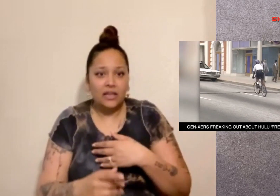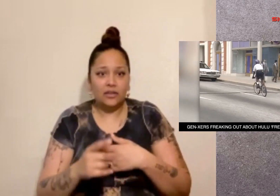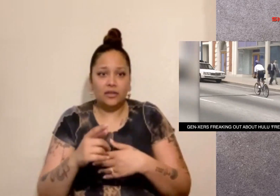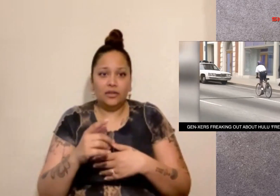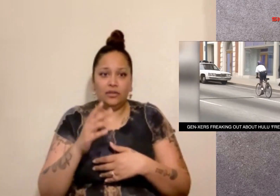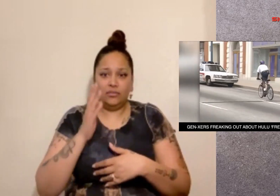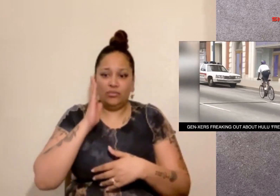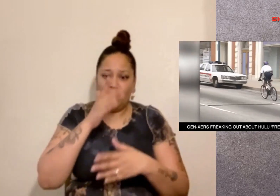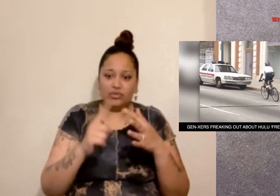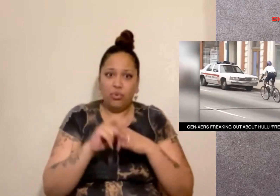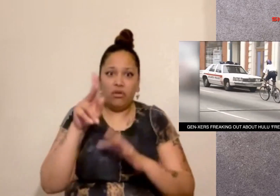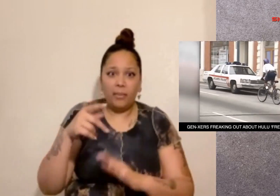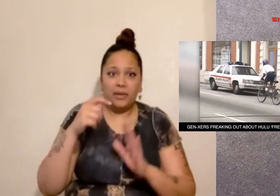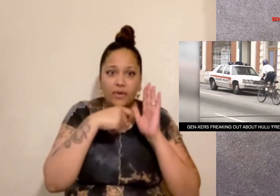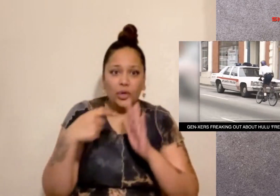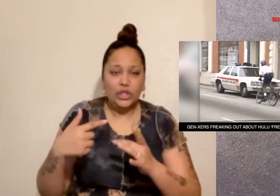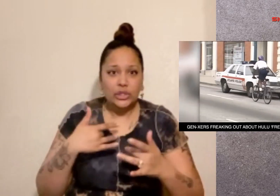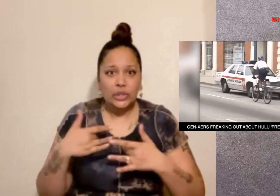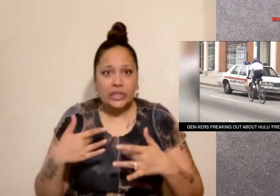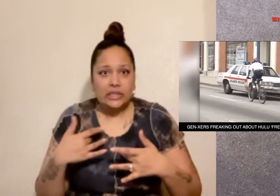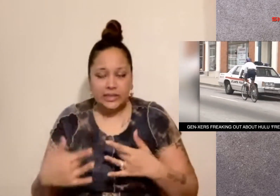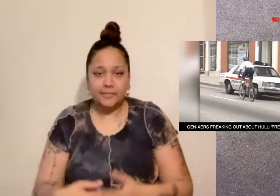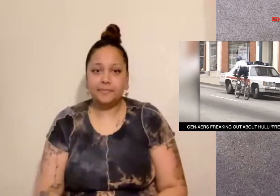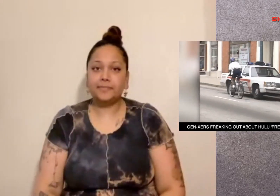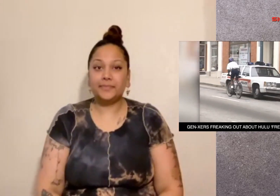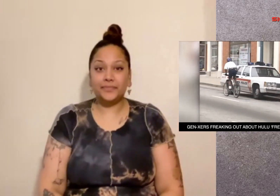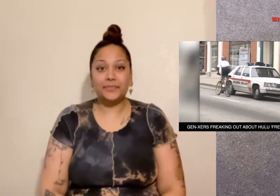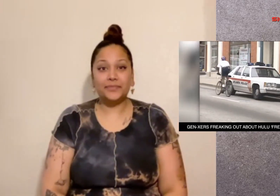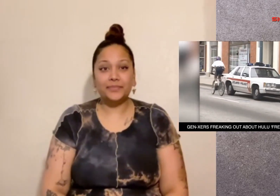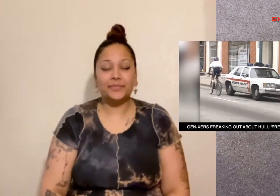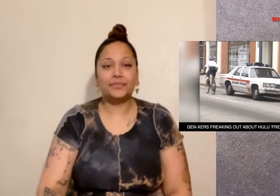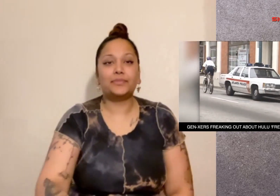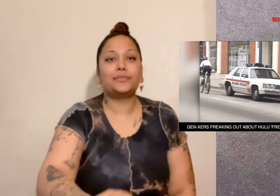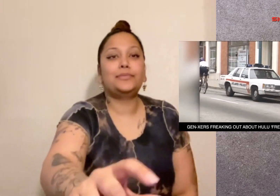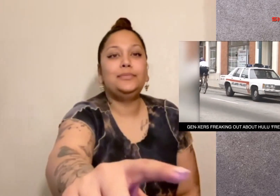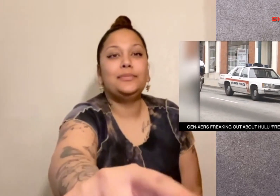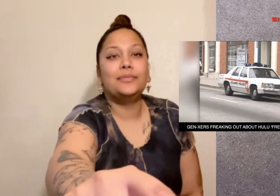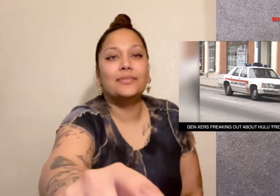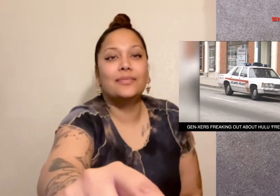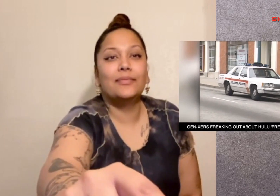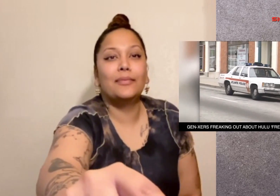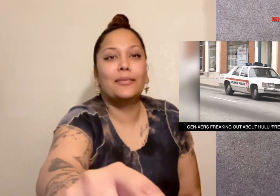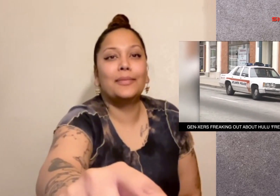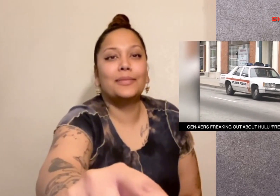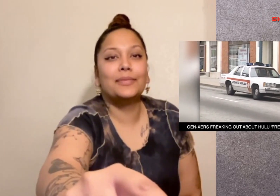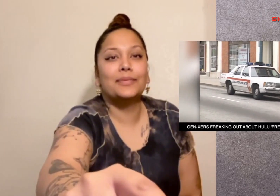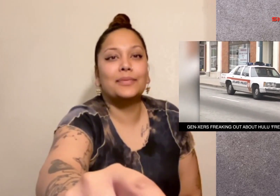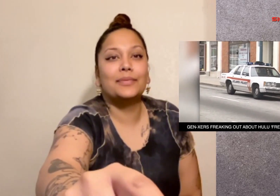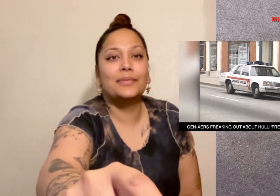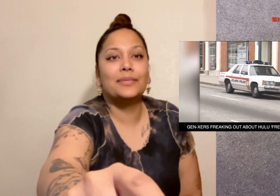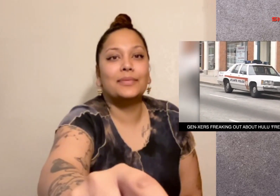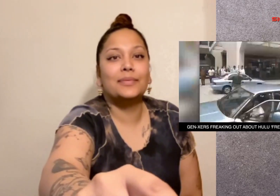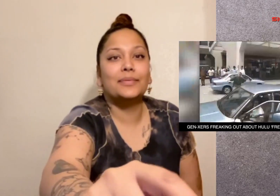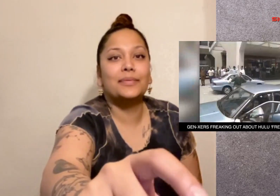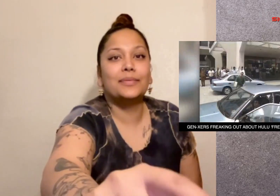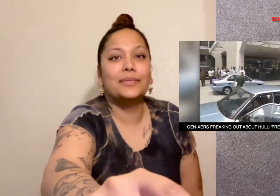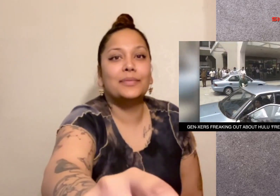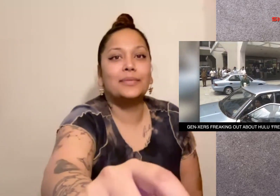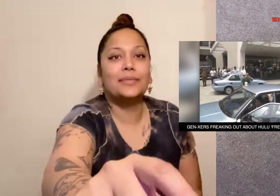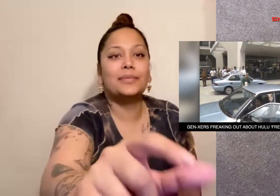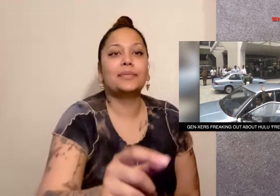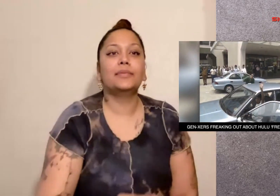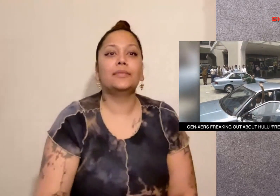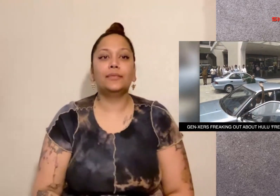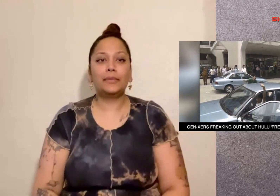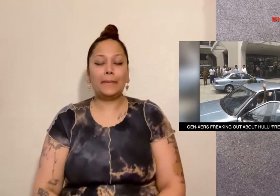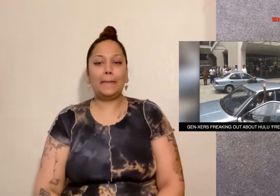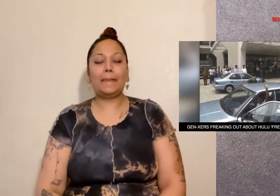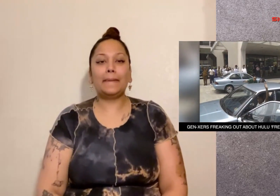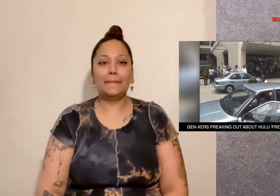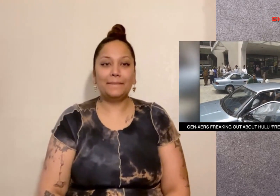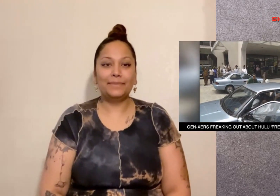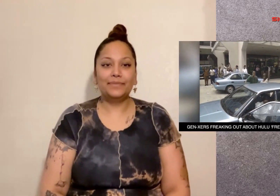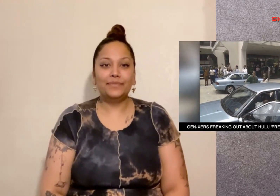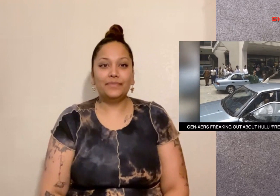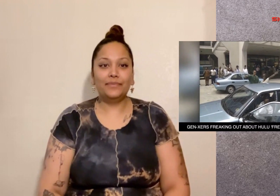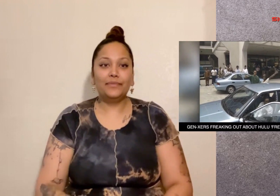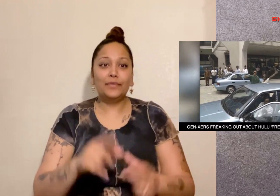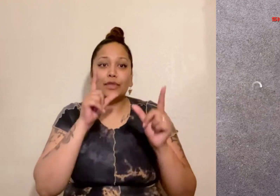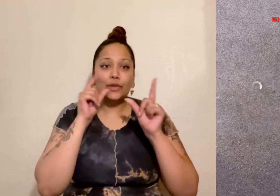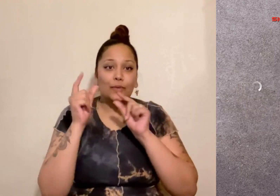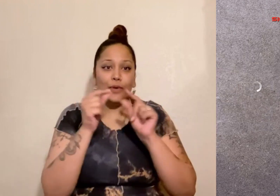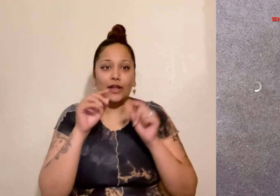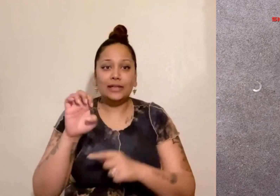up in the video